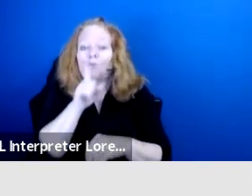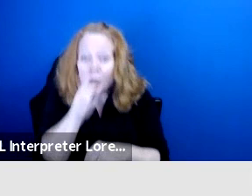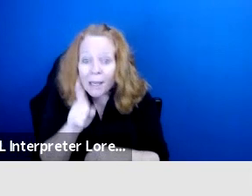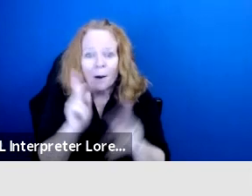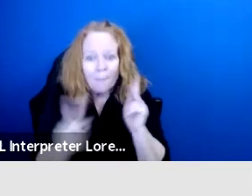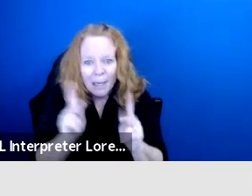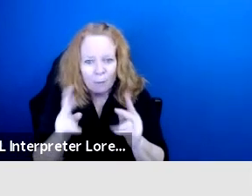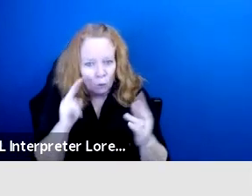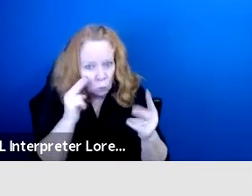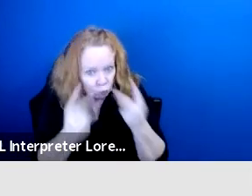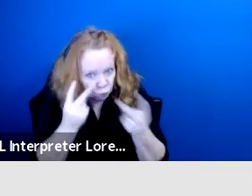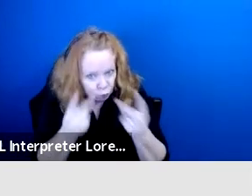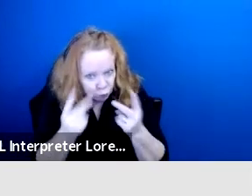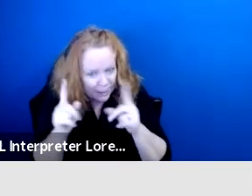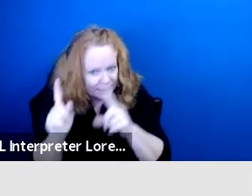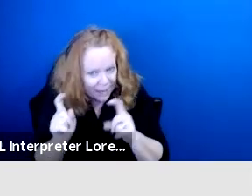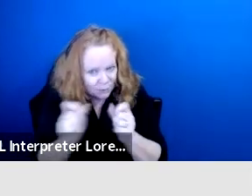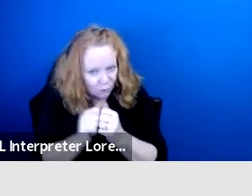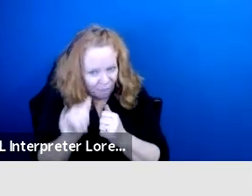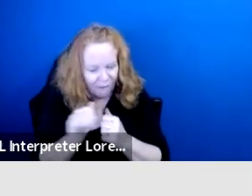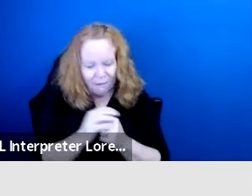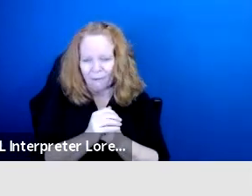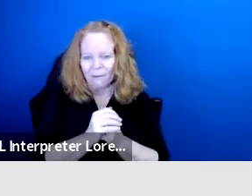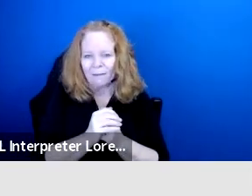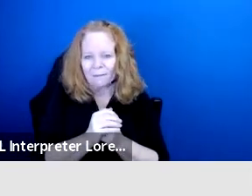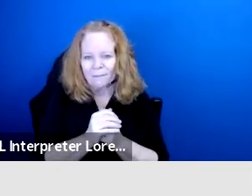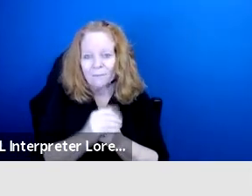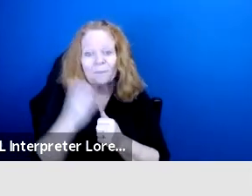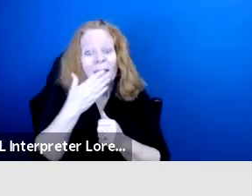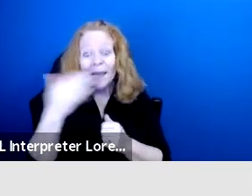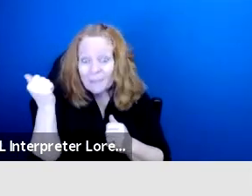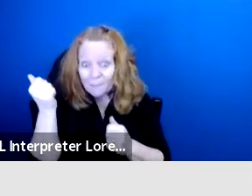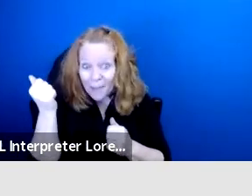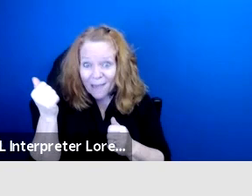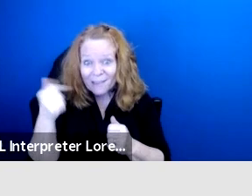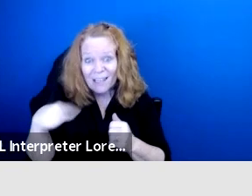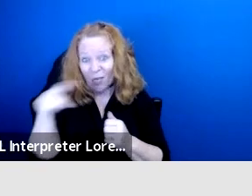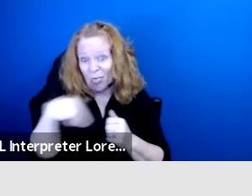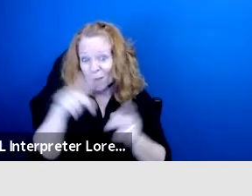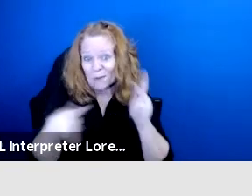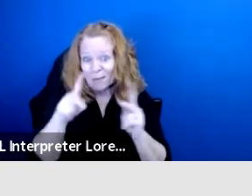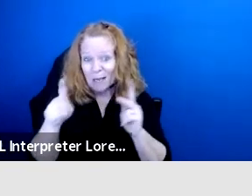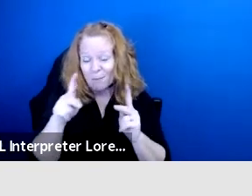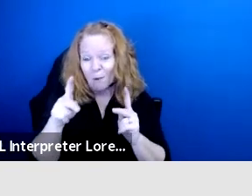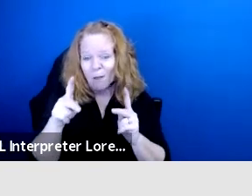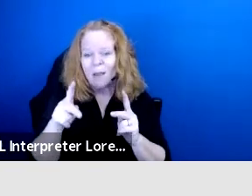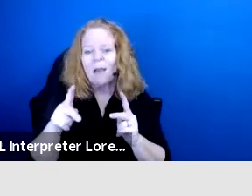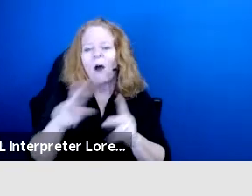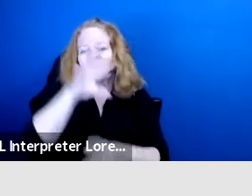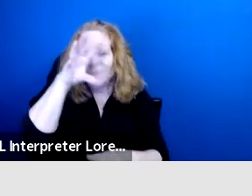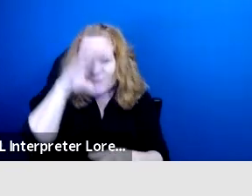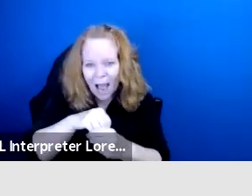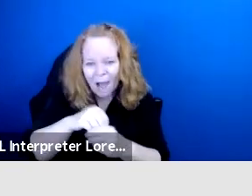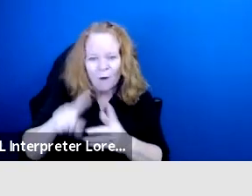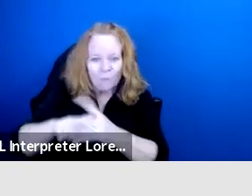it's best to have all of these people involved throughout every step of the process diversity